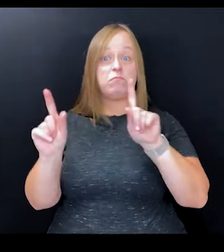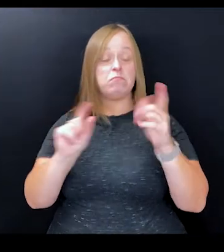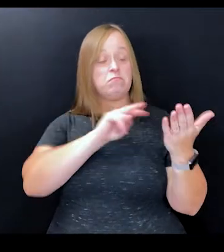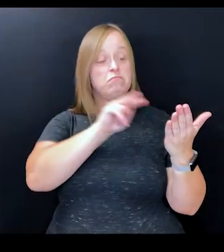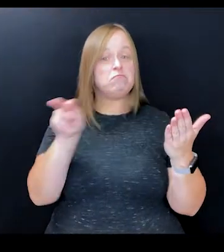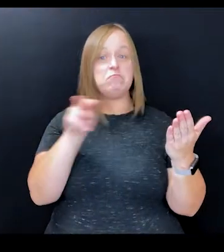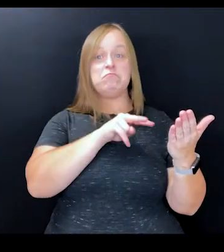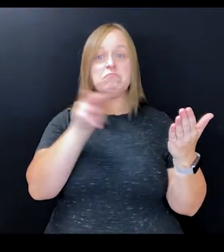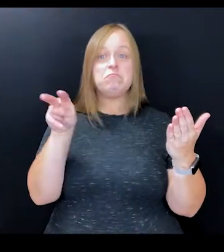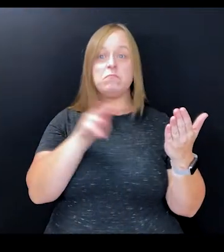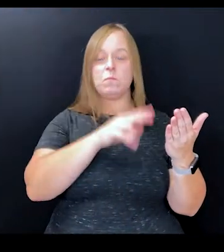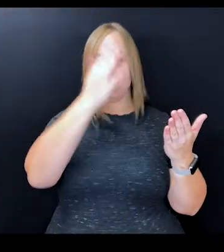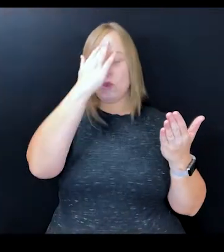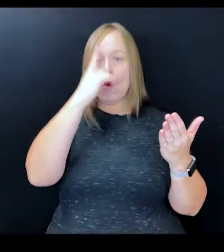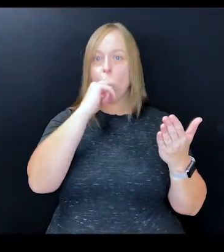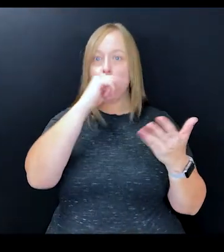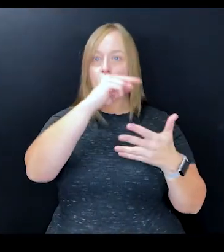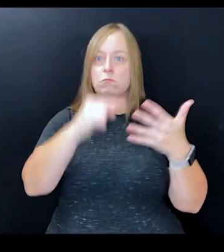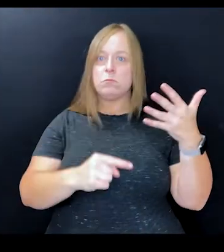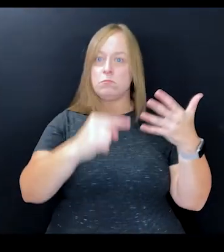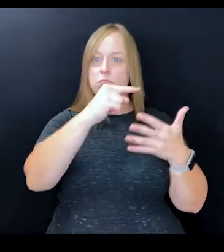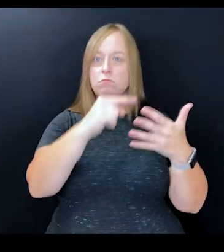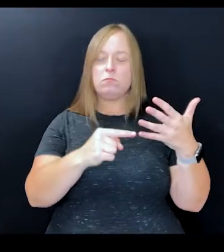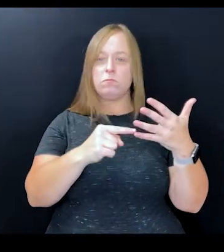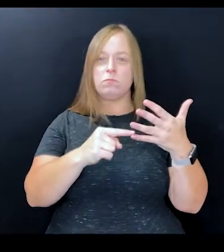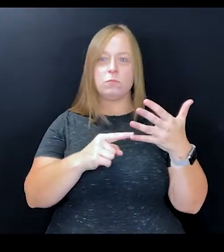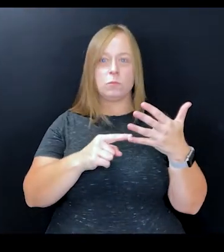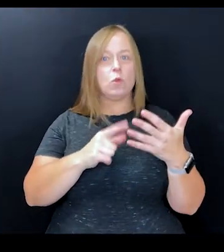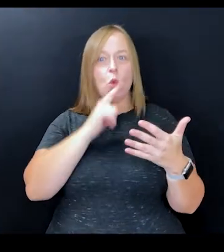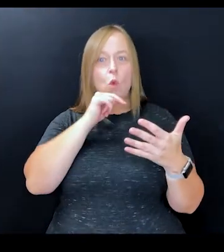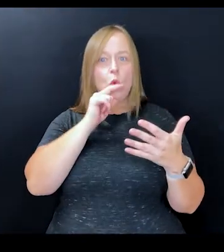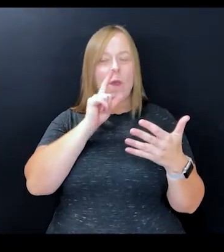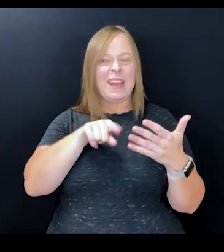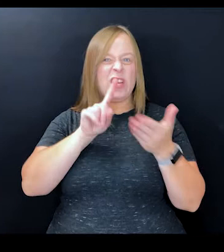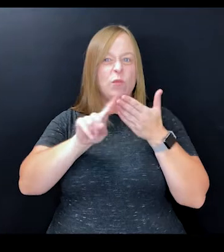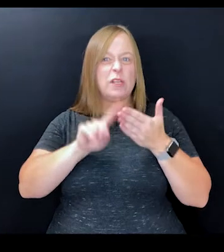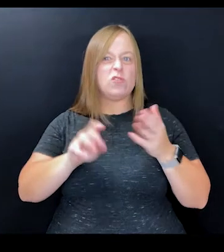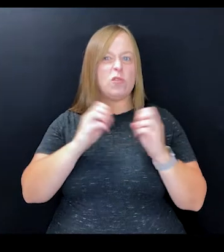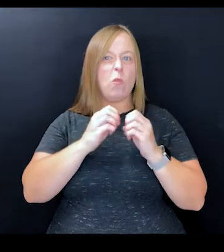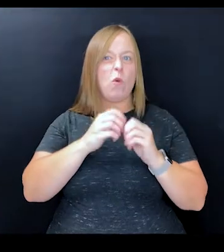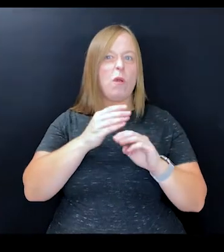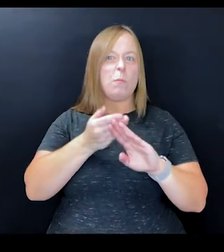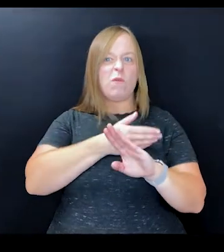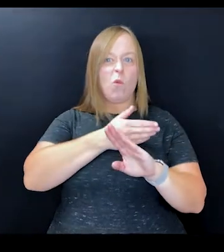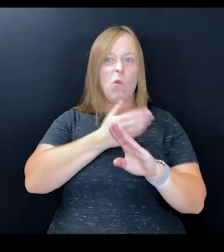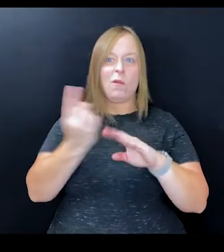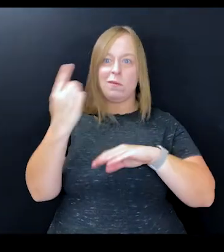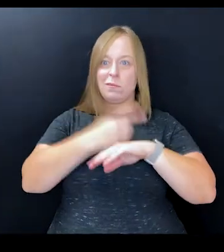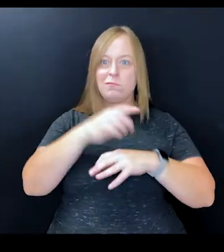You'll know who's going to be on the ballot and who you need to research before election day,